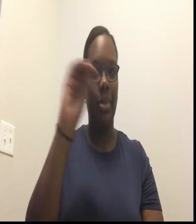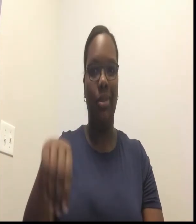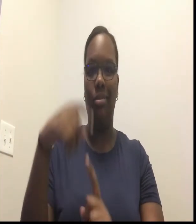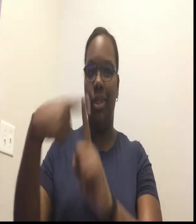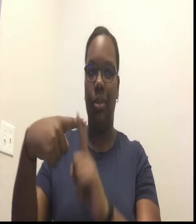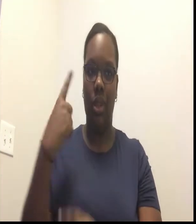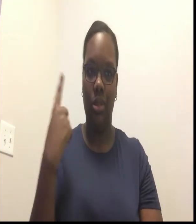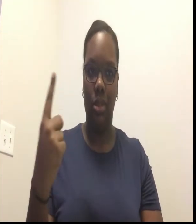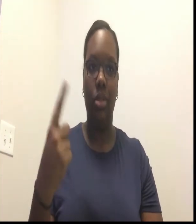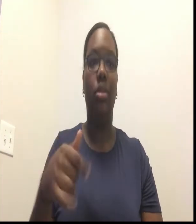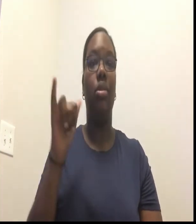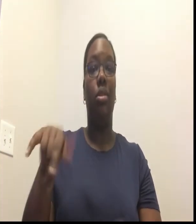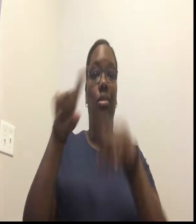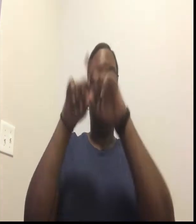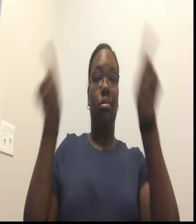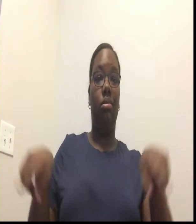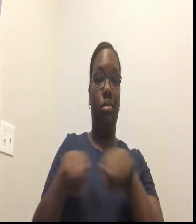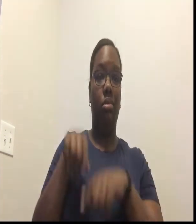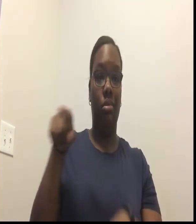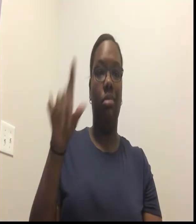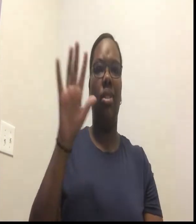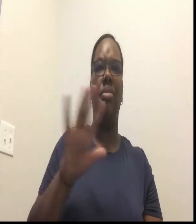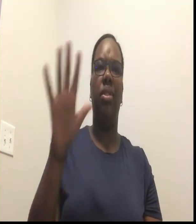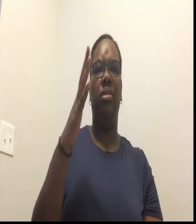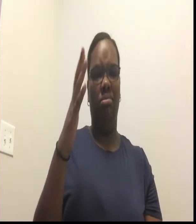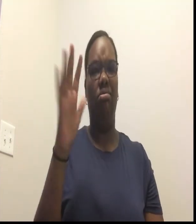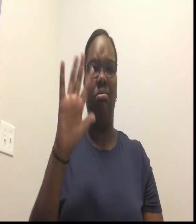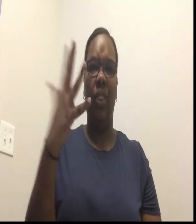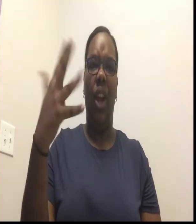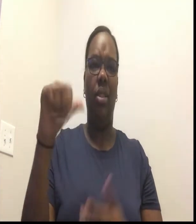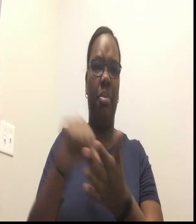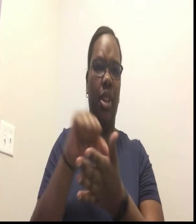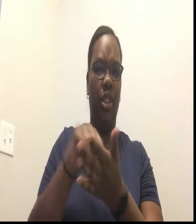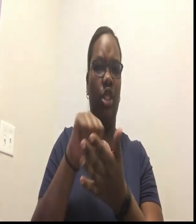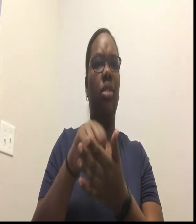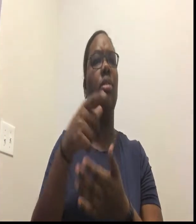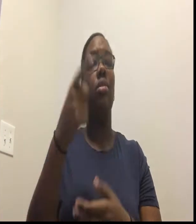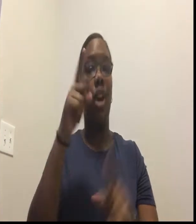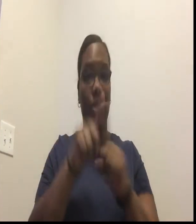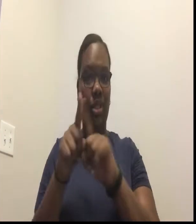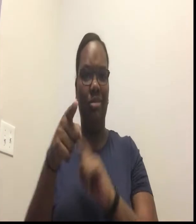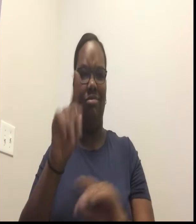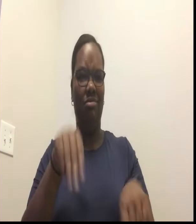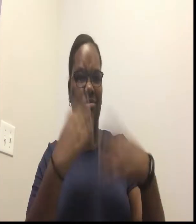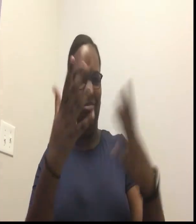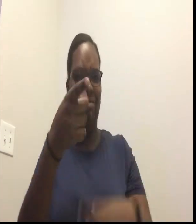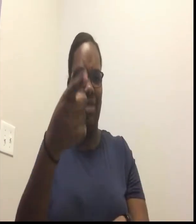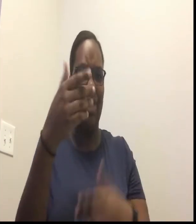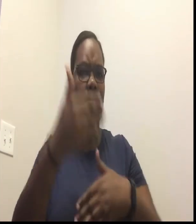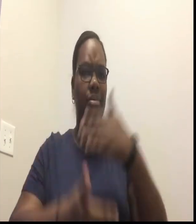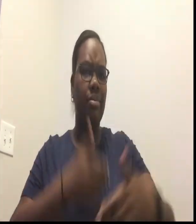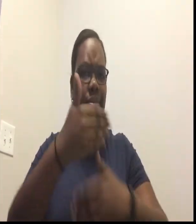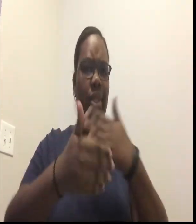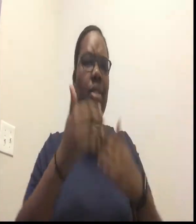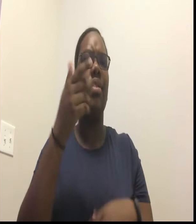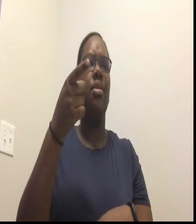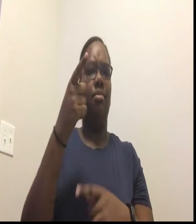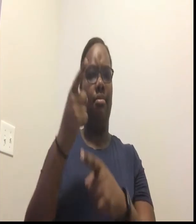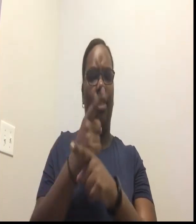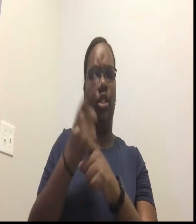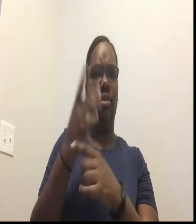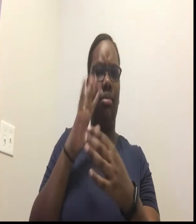50% plus one. This chart is about five pages long and it also gives you the